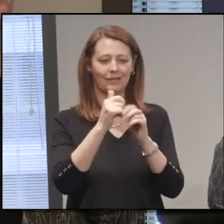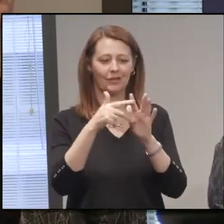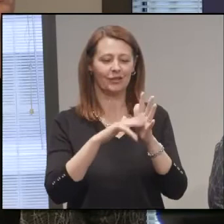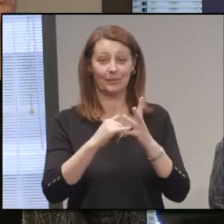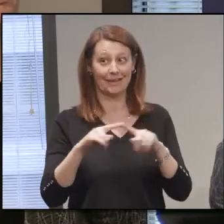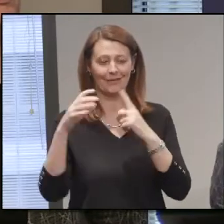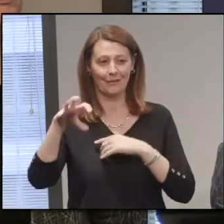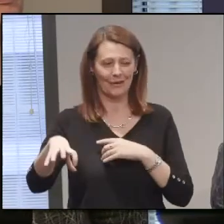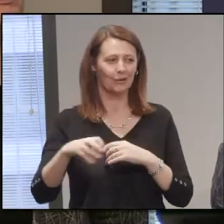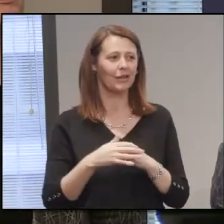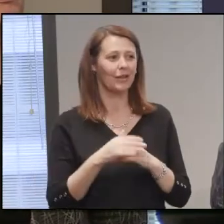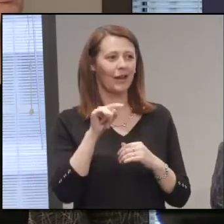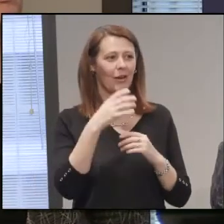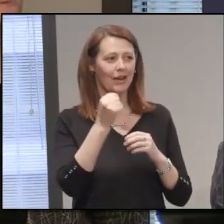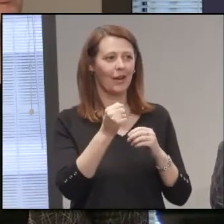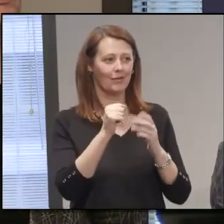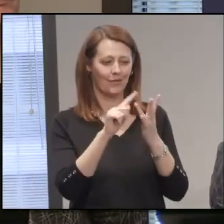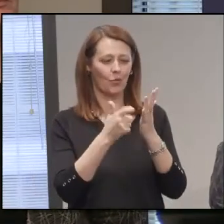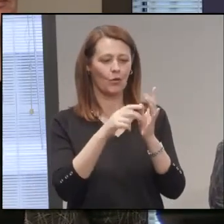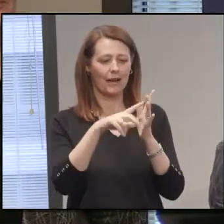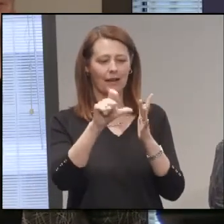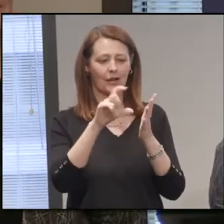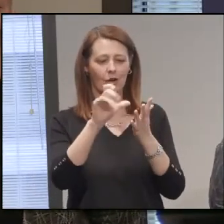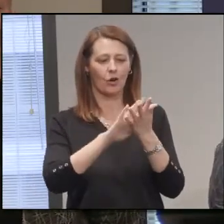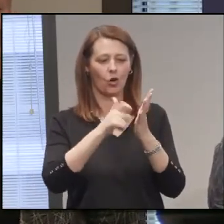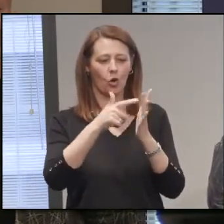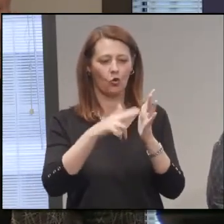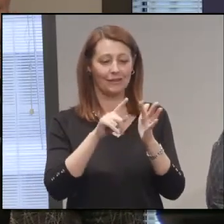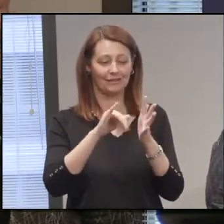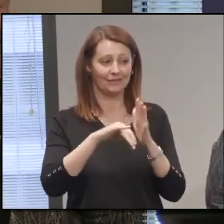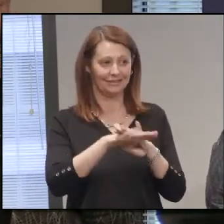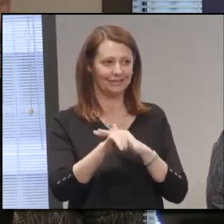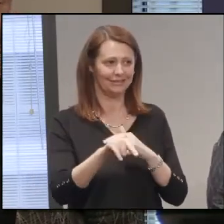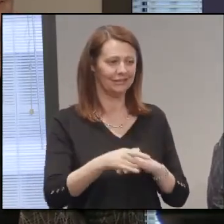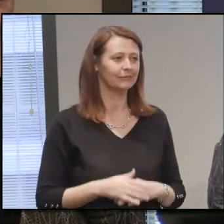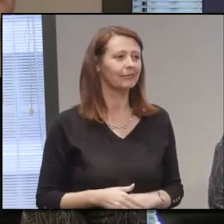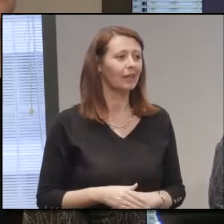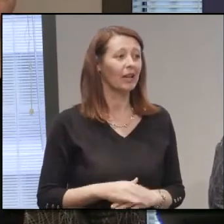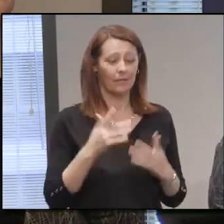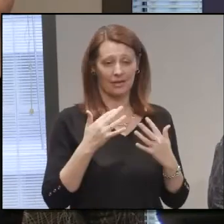and I do have organic chlorines in there. But, you're right. I mean, there's many layers in